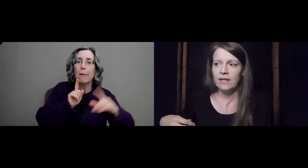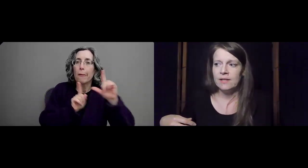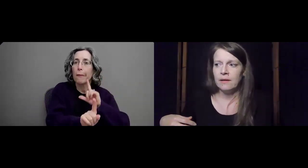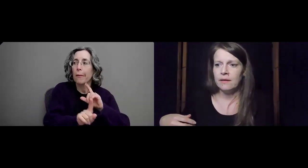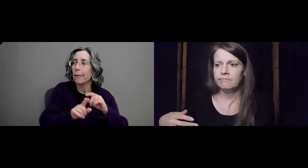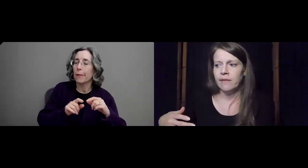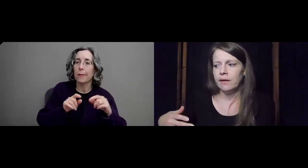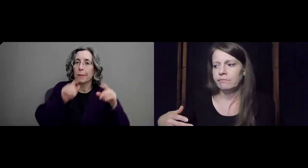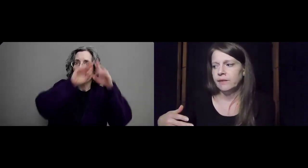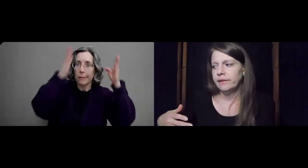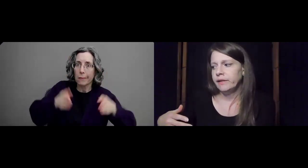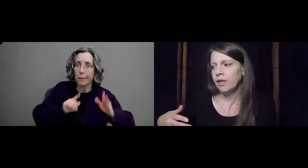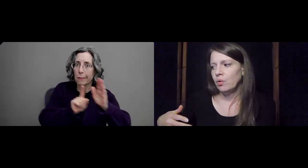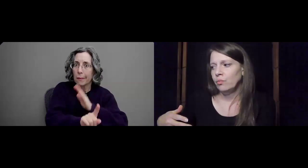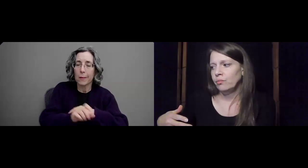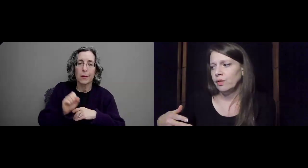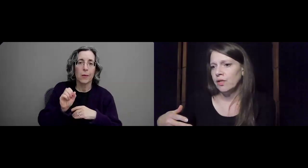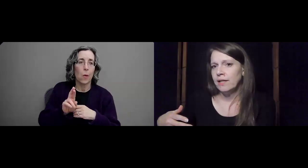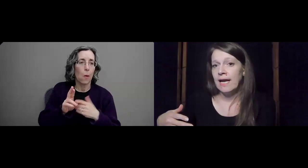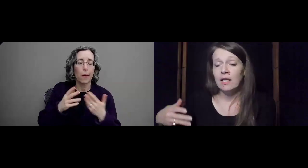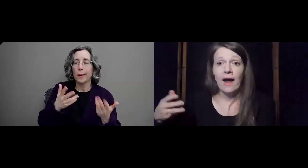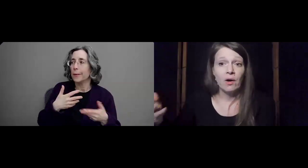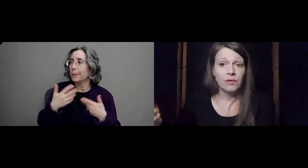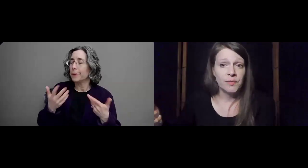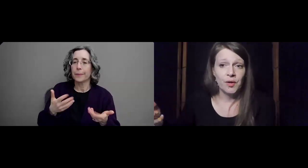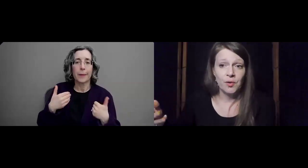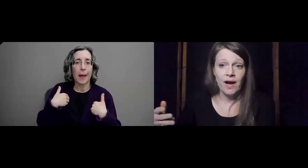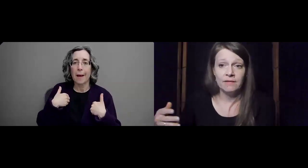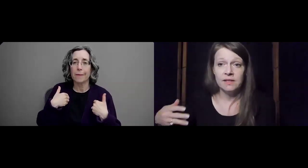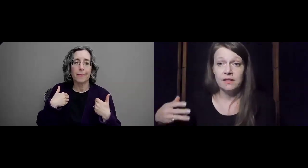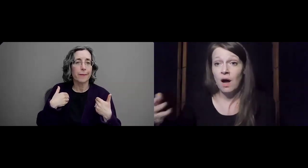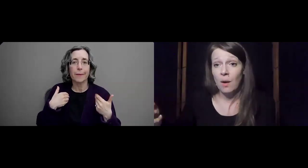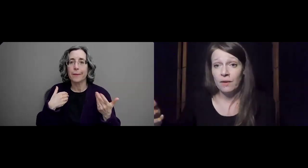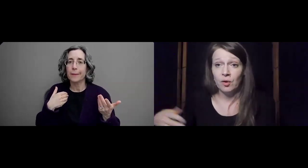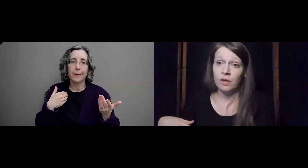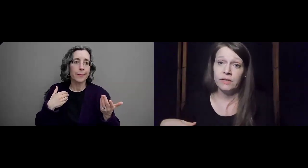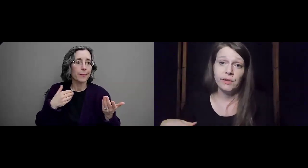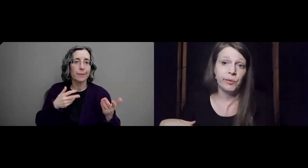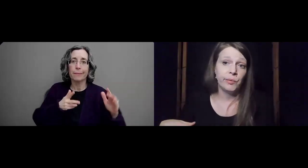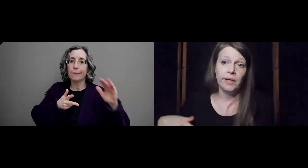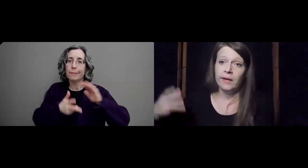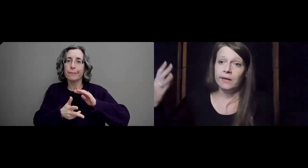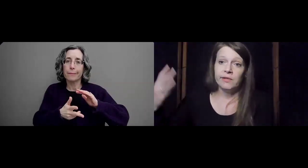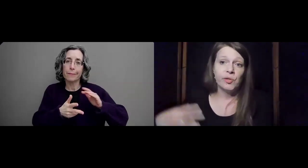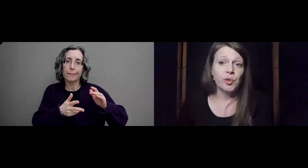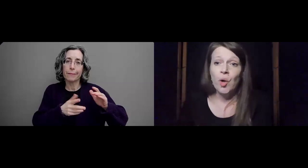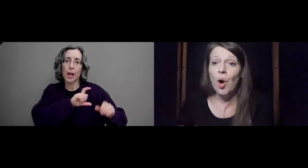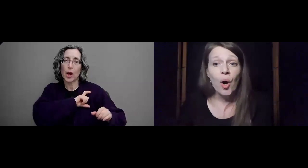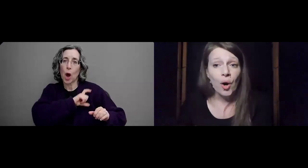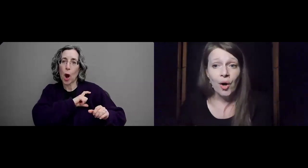you have to go through a metal detector. Or there is a, you know, there's a gate house where